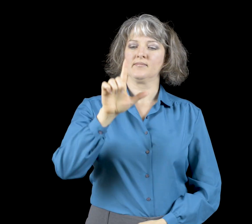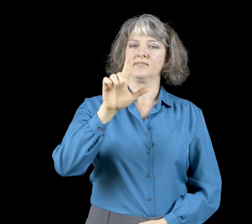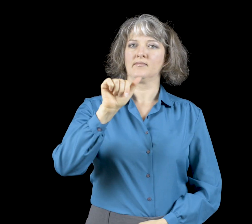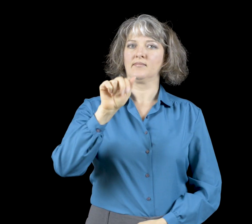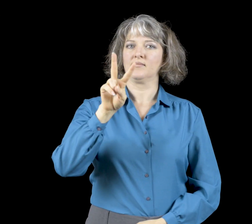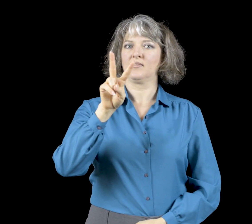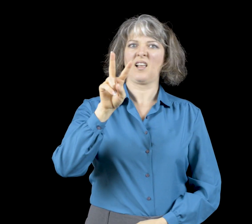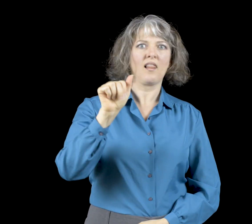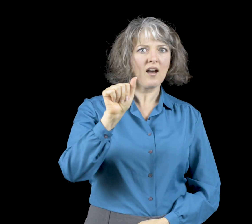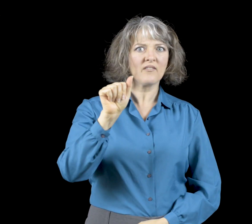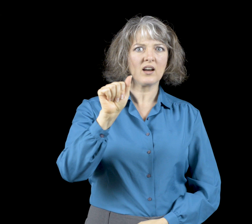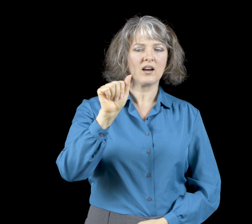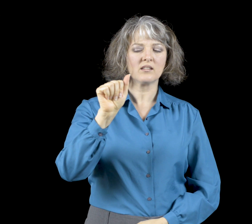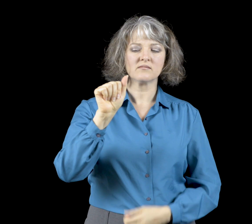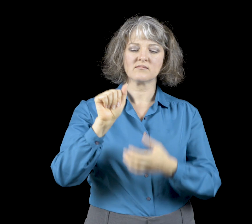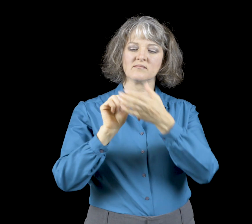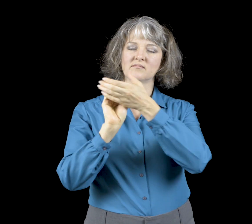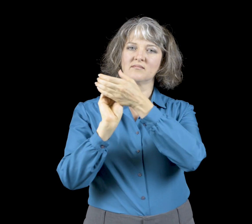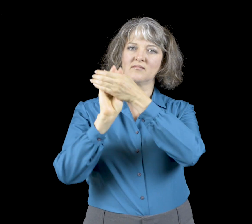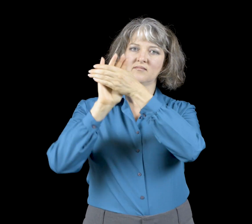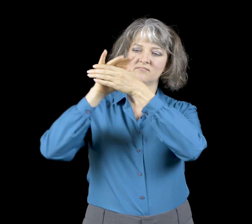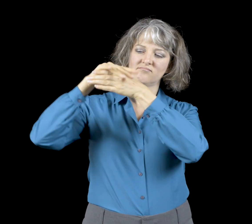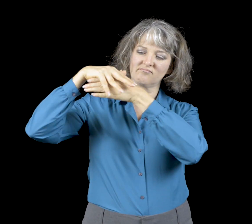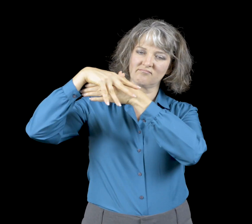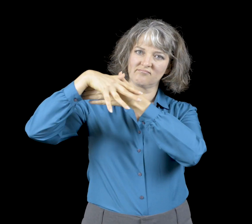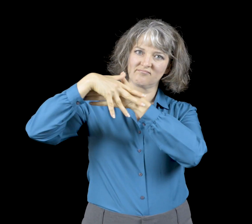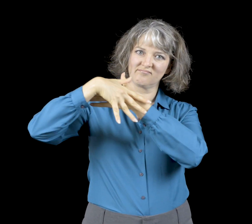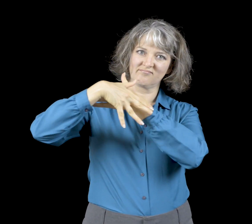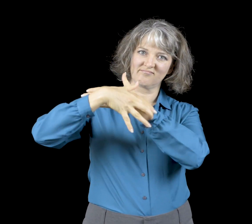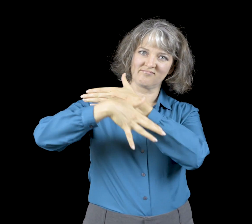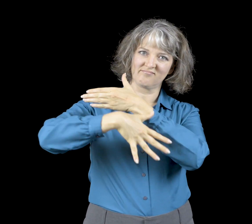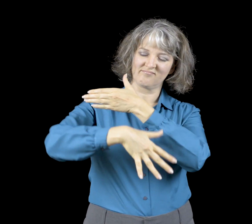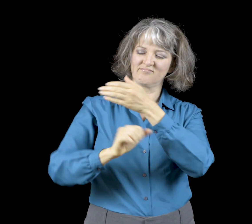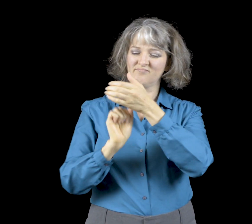L-A-V-A Lava